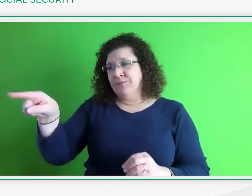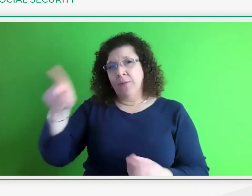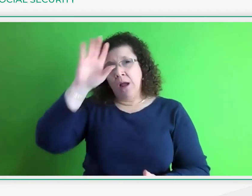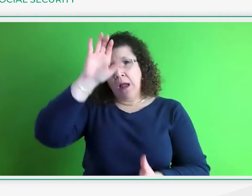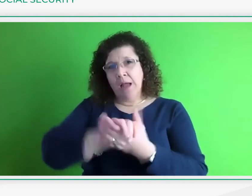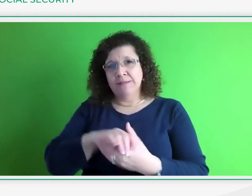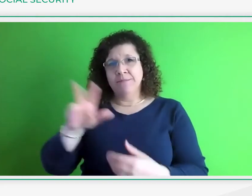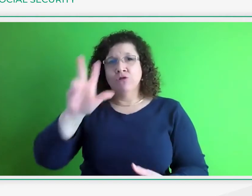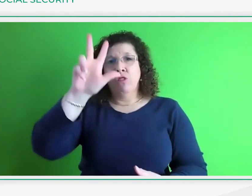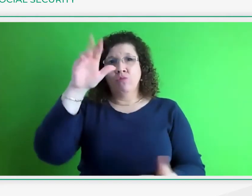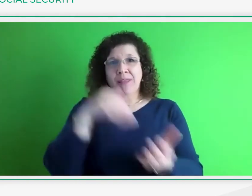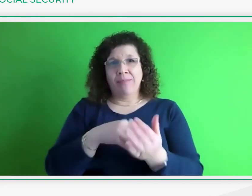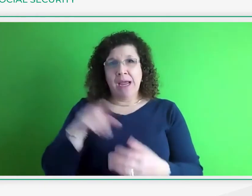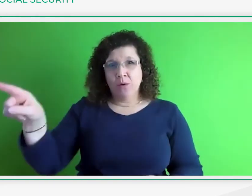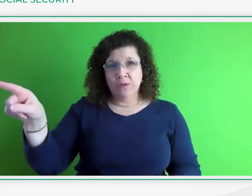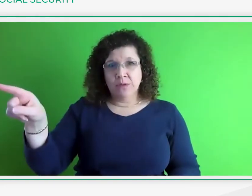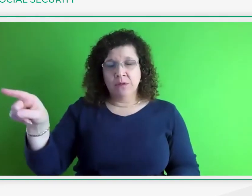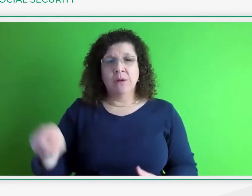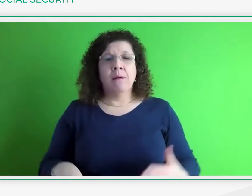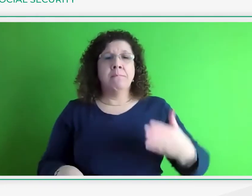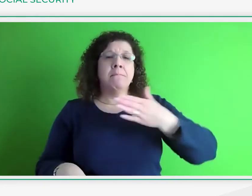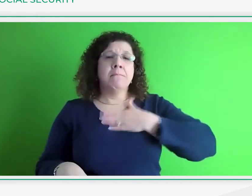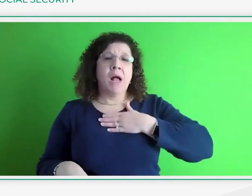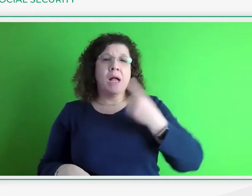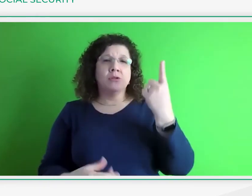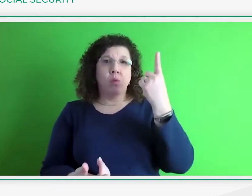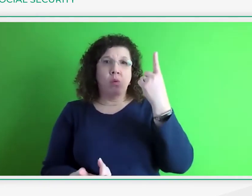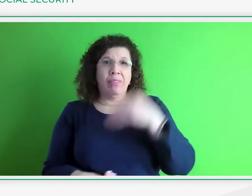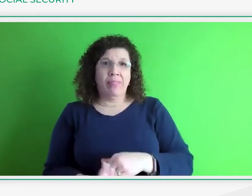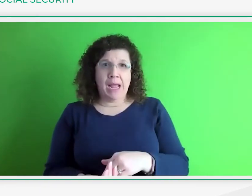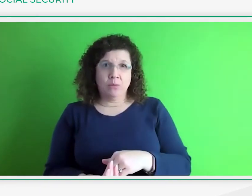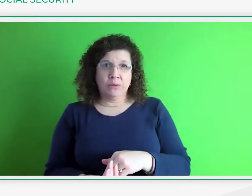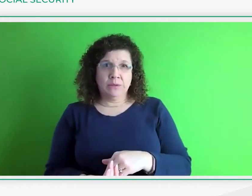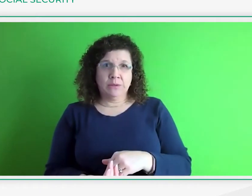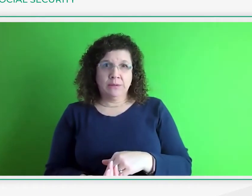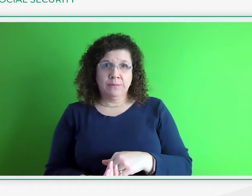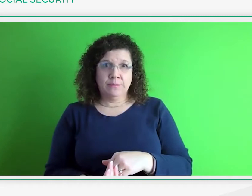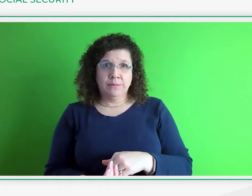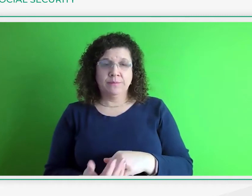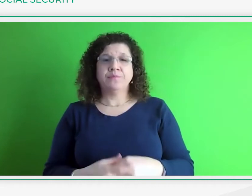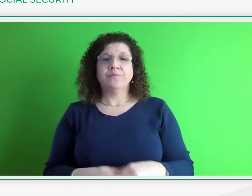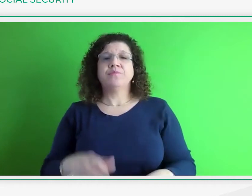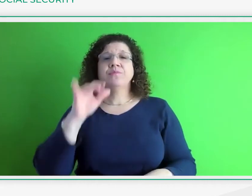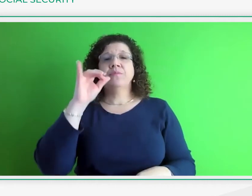So my spouse's is $3,000. My benefit is $1,000.